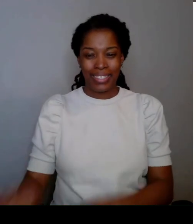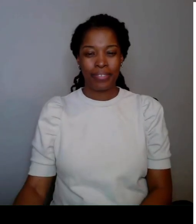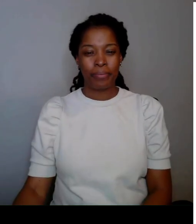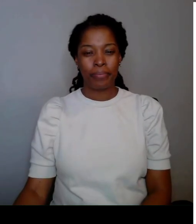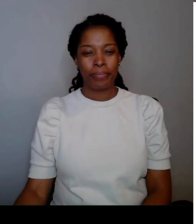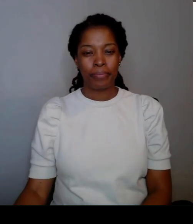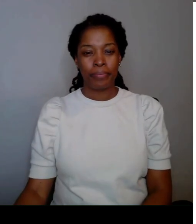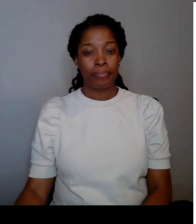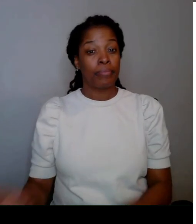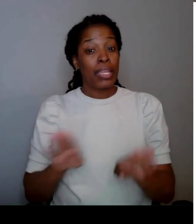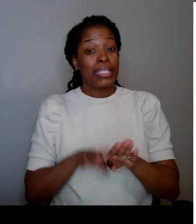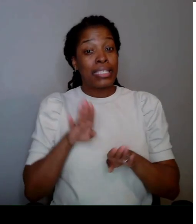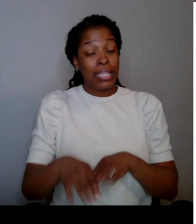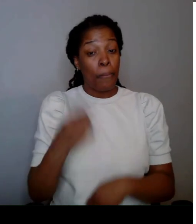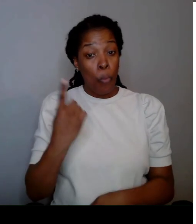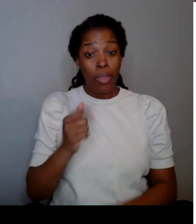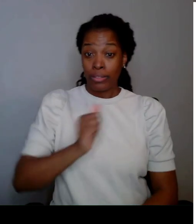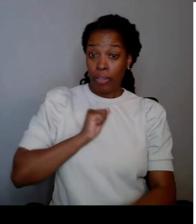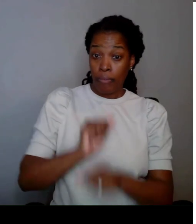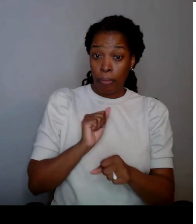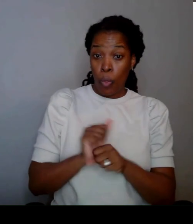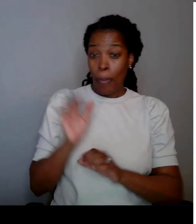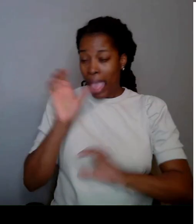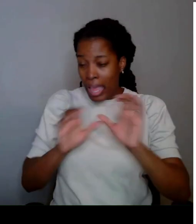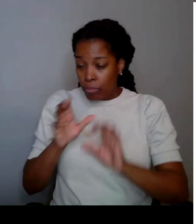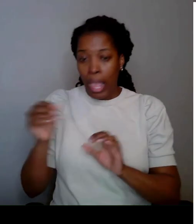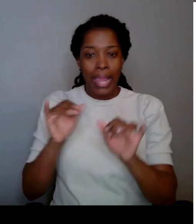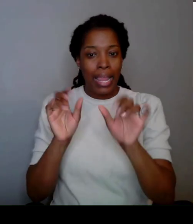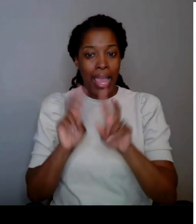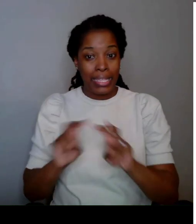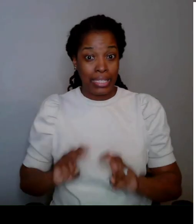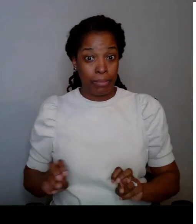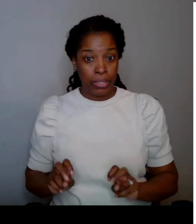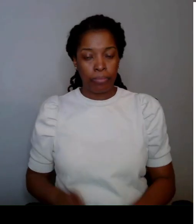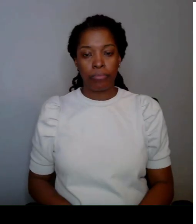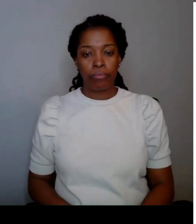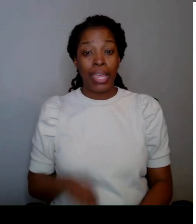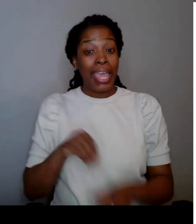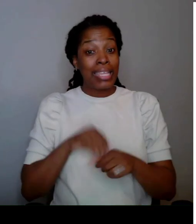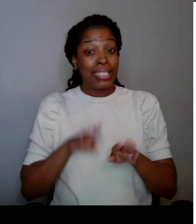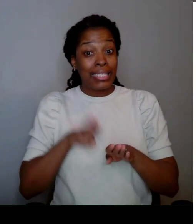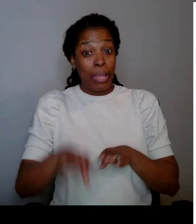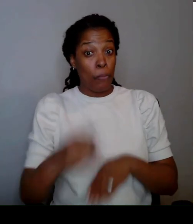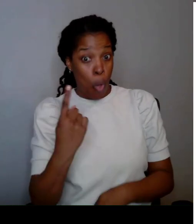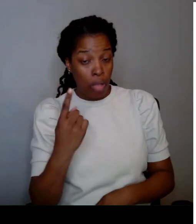you'll work with your VR counselor to identify your goals, strengths, interests, and needs.